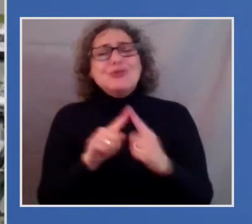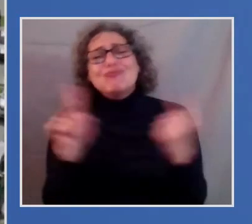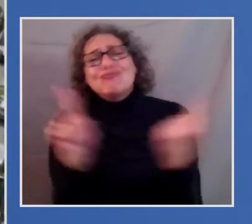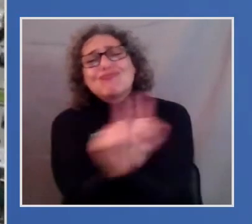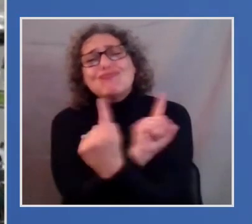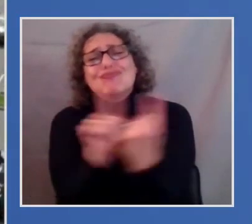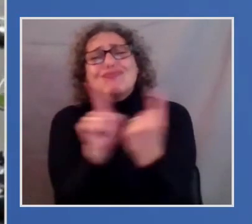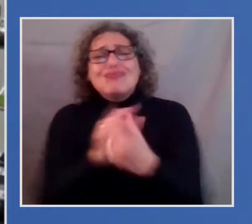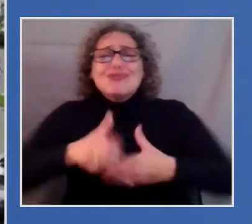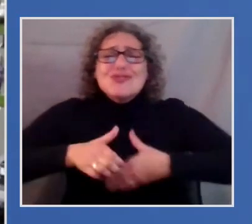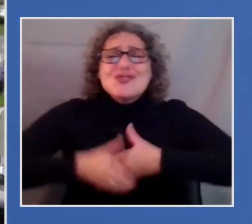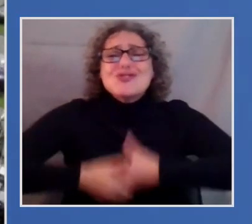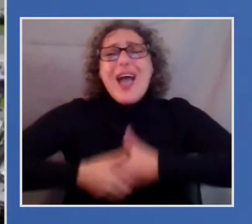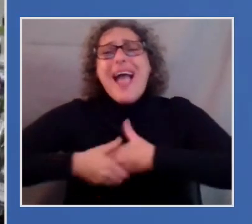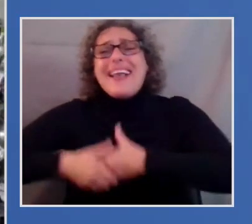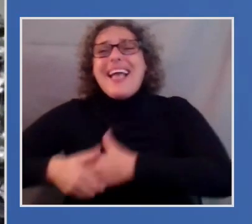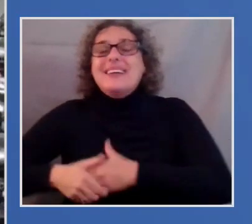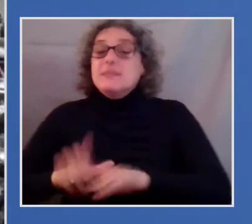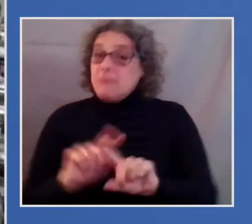WERE GOING TO INSPIRE A NEW